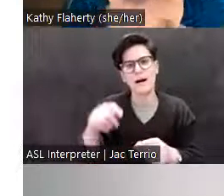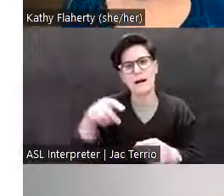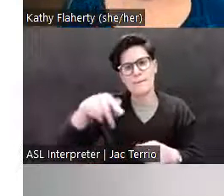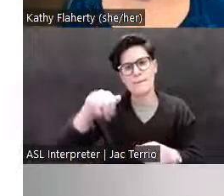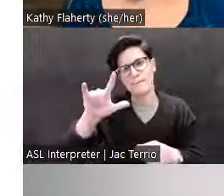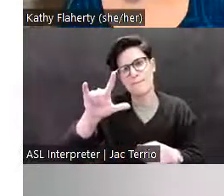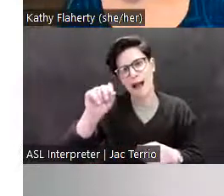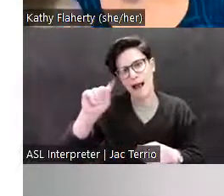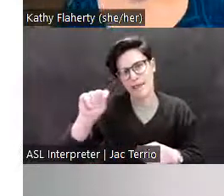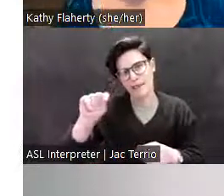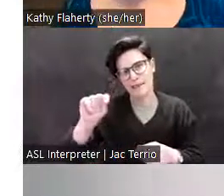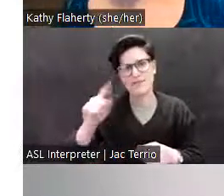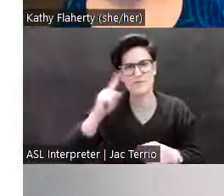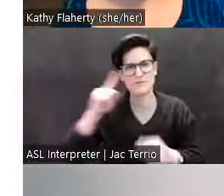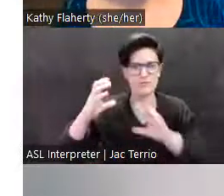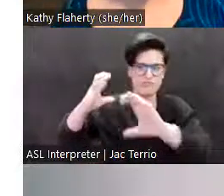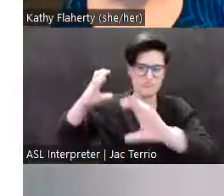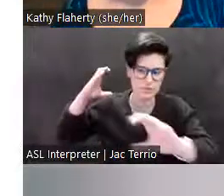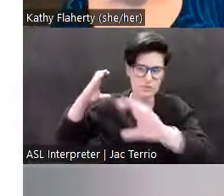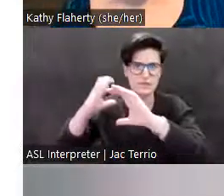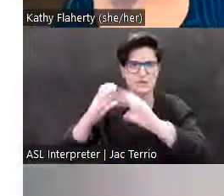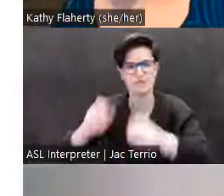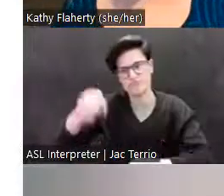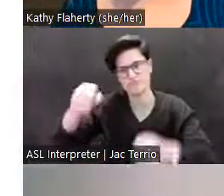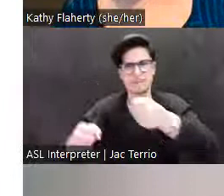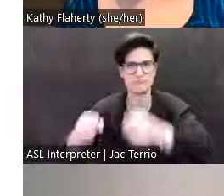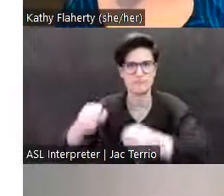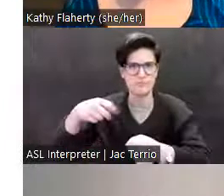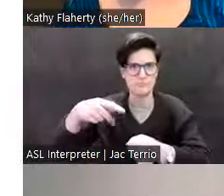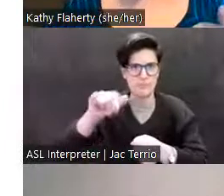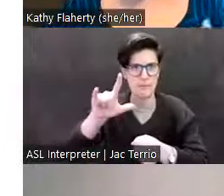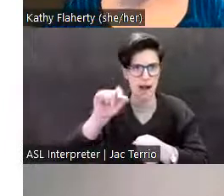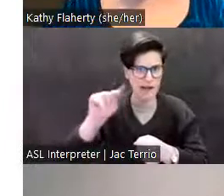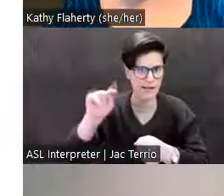15:24:37 And basically, what happens is what the Court was saying. is If you use any of